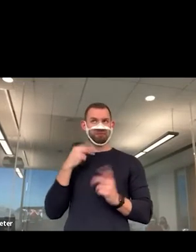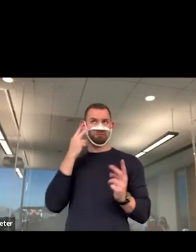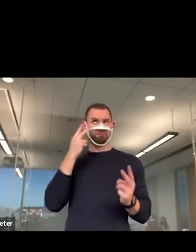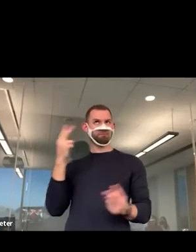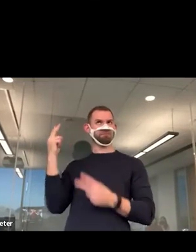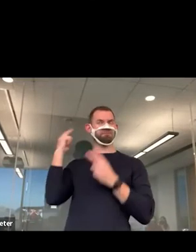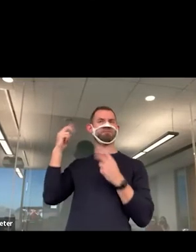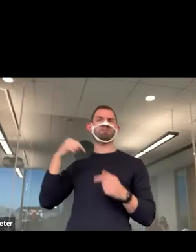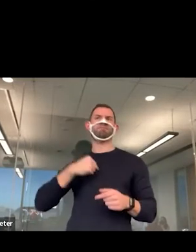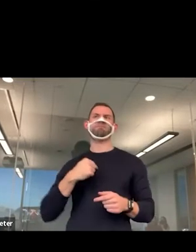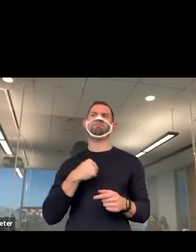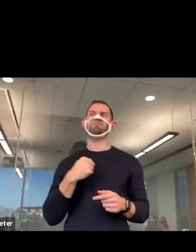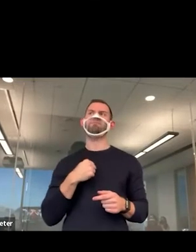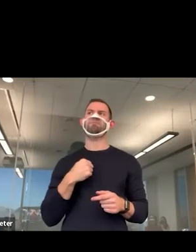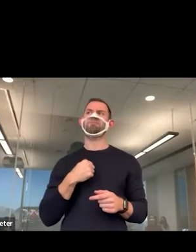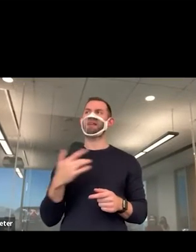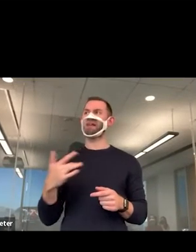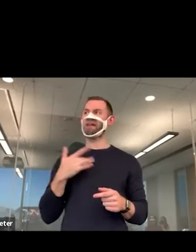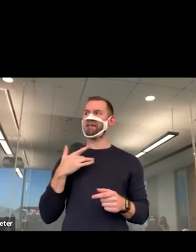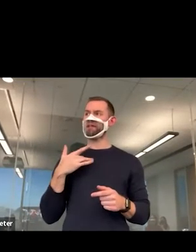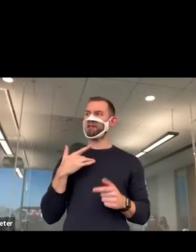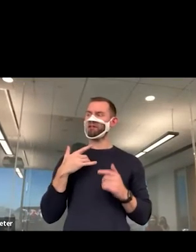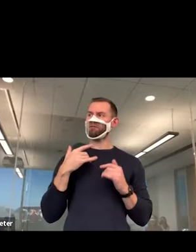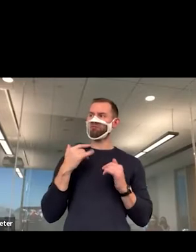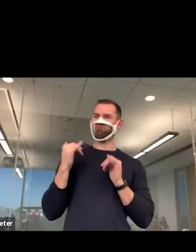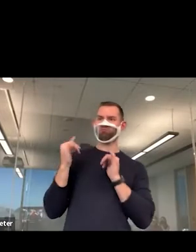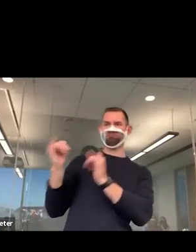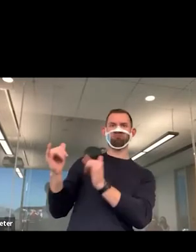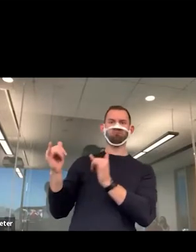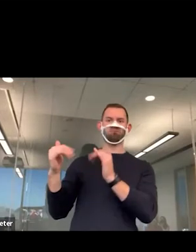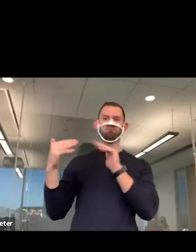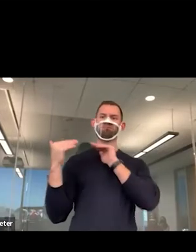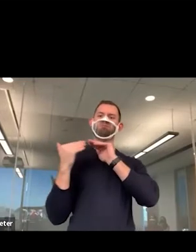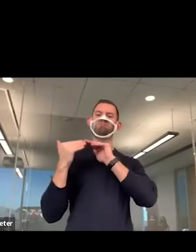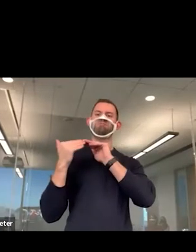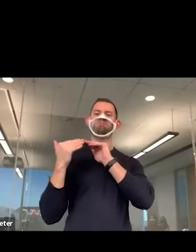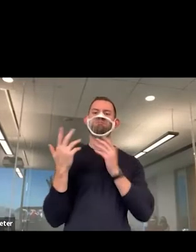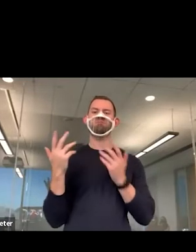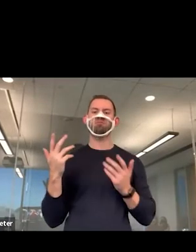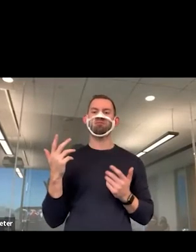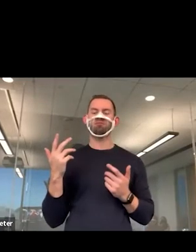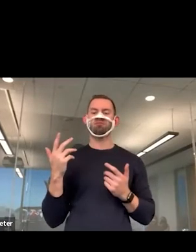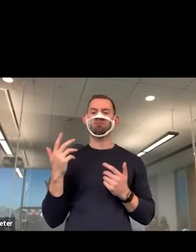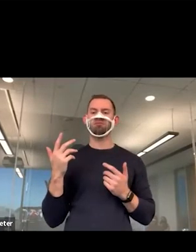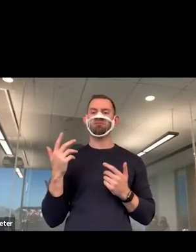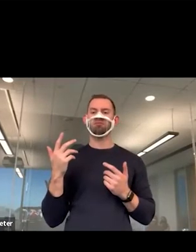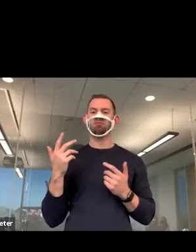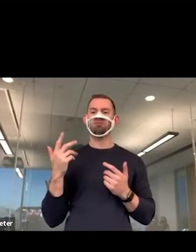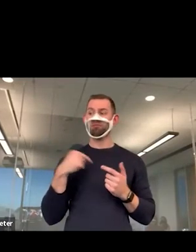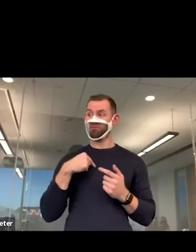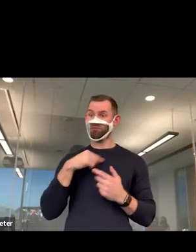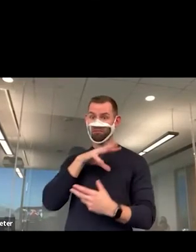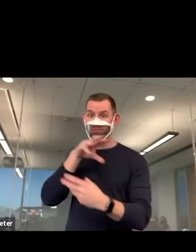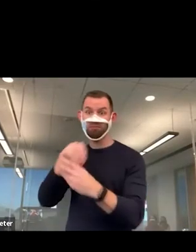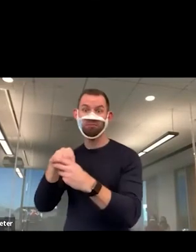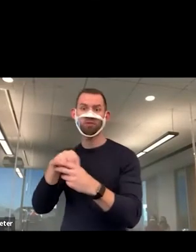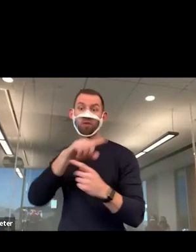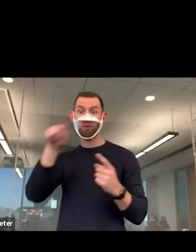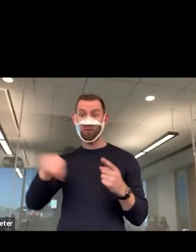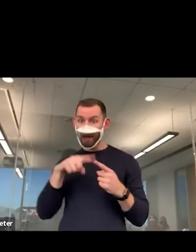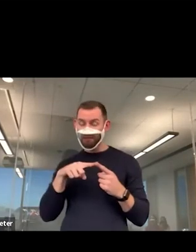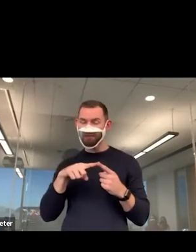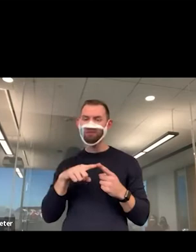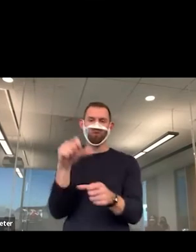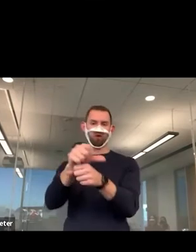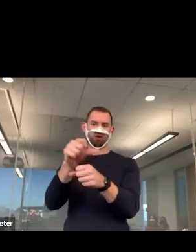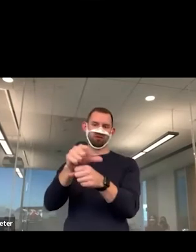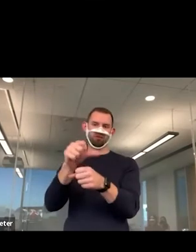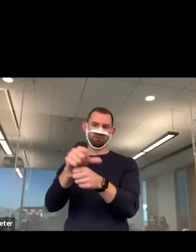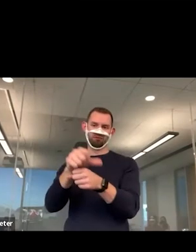um different where where i felt like people i was more included was really in the workplace not not